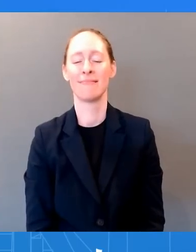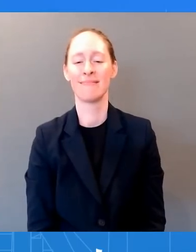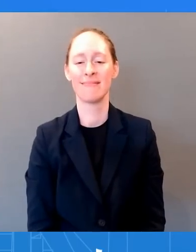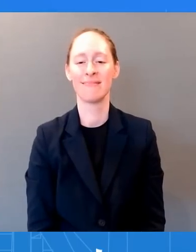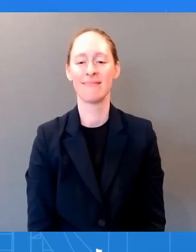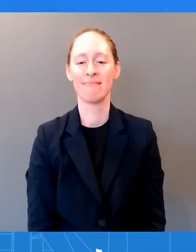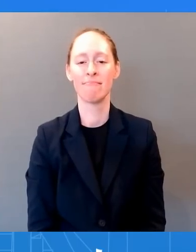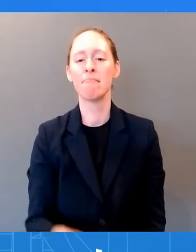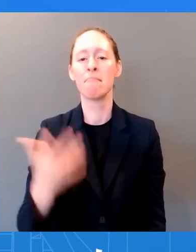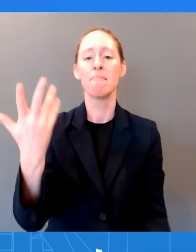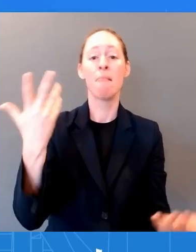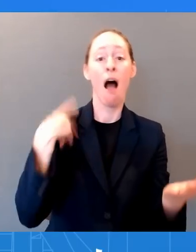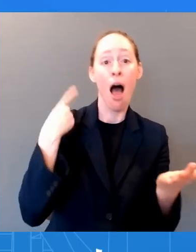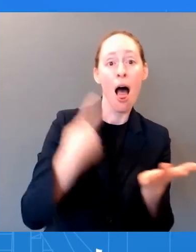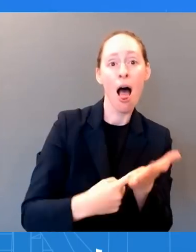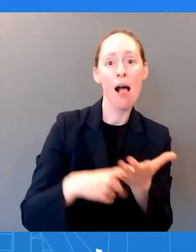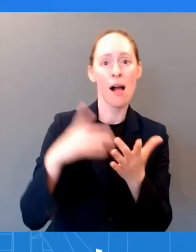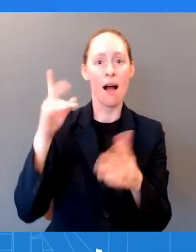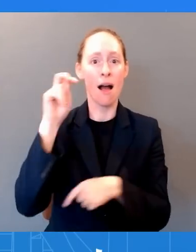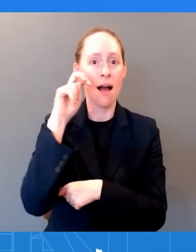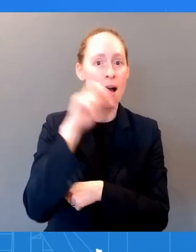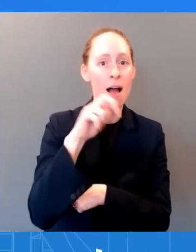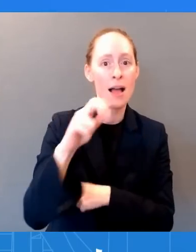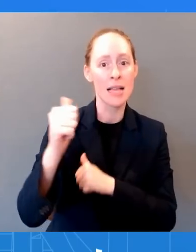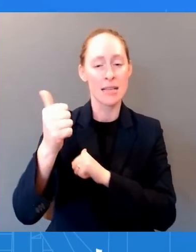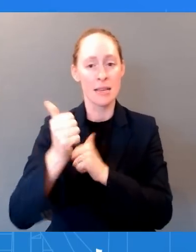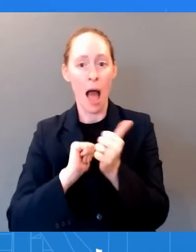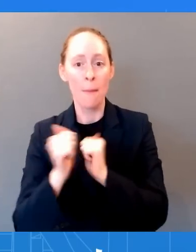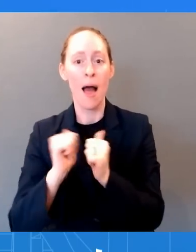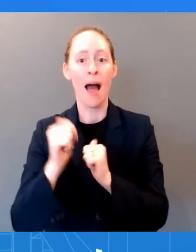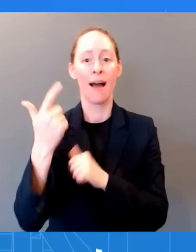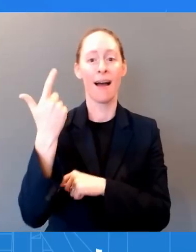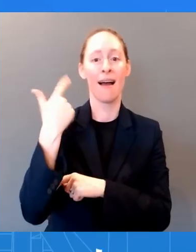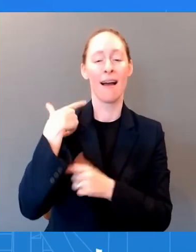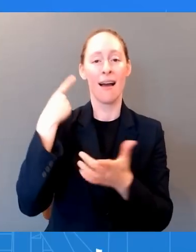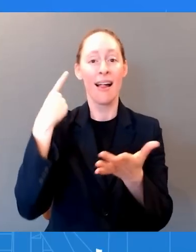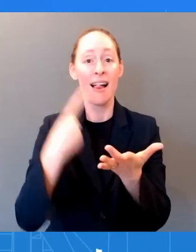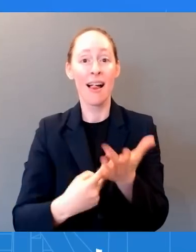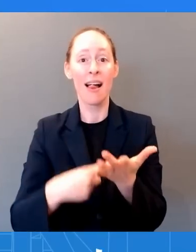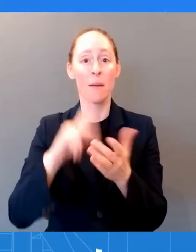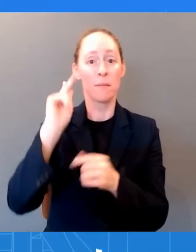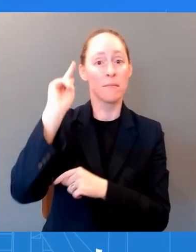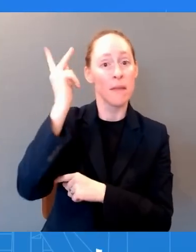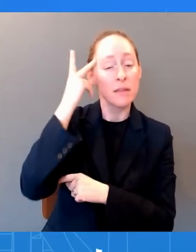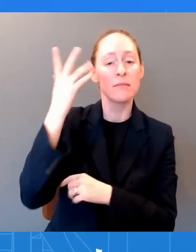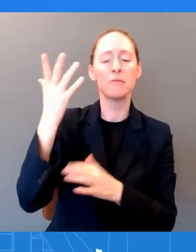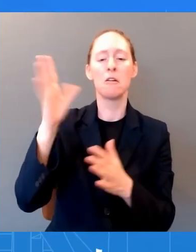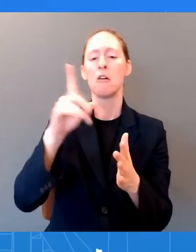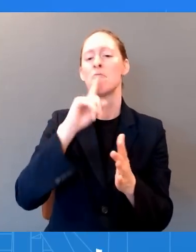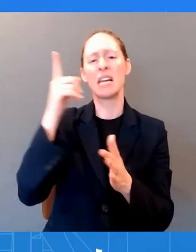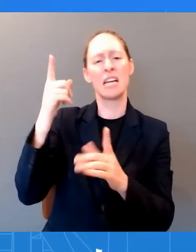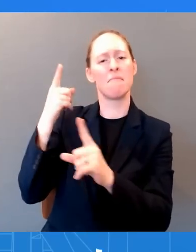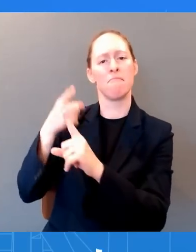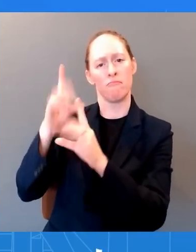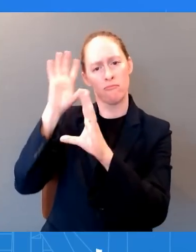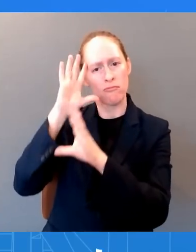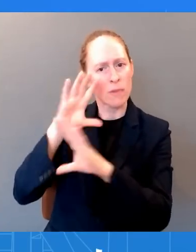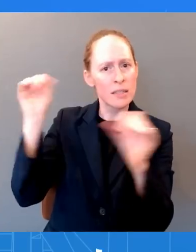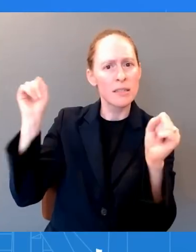Cabinet Secretaries, our Hill allies, governors, mayors, and allied groups will take the message directly to the American people.